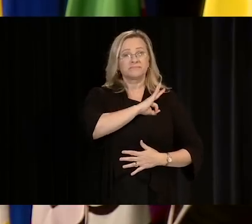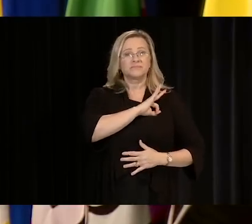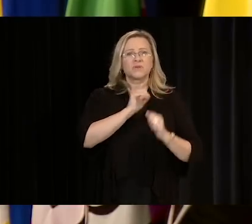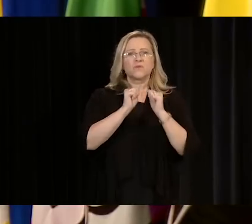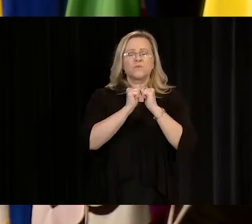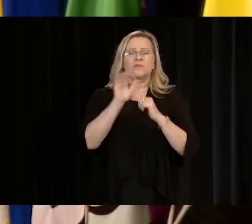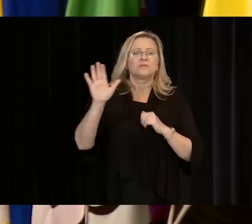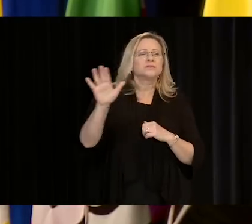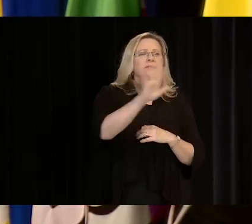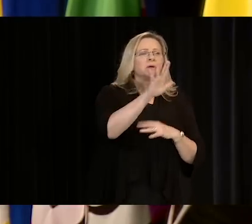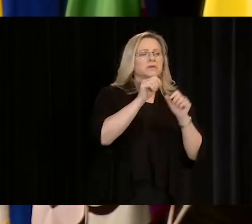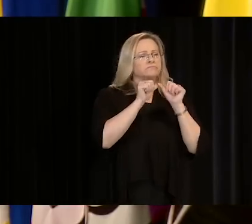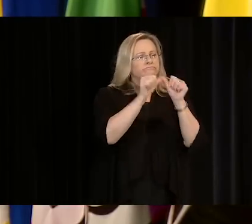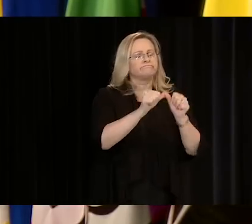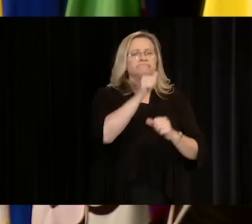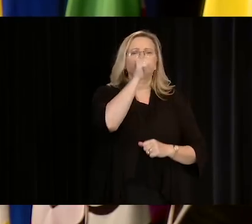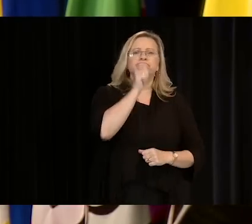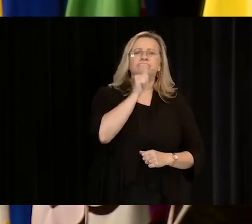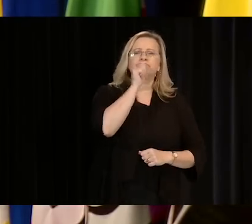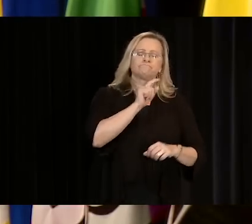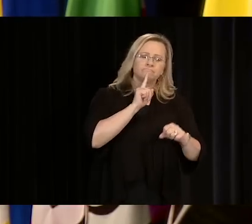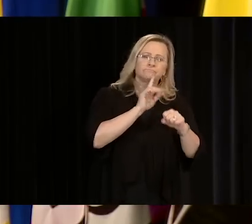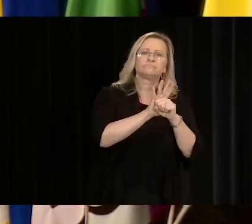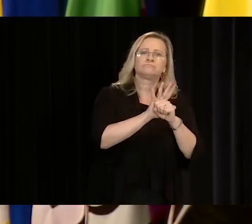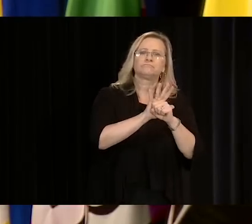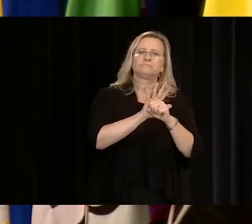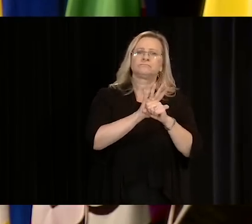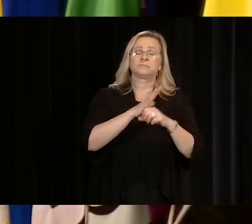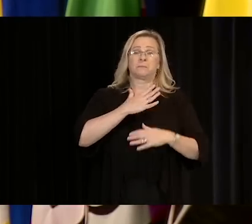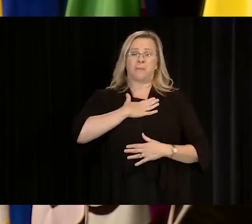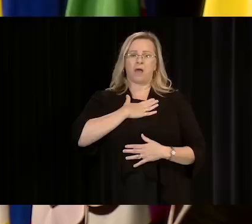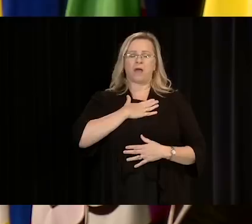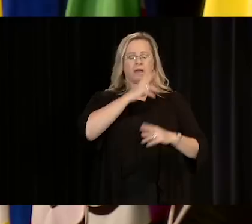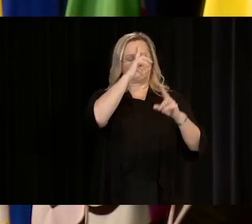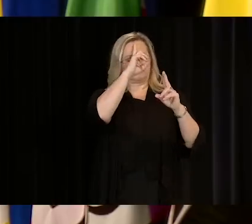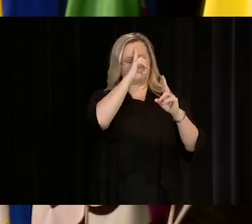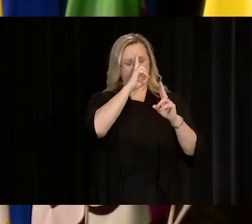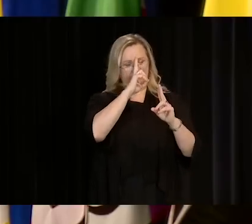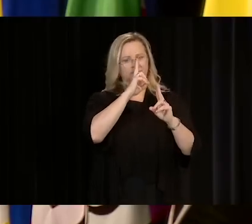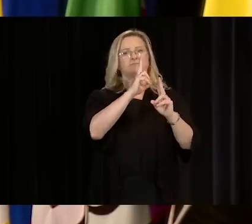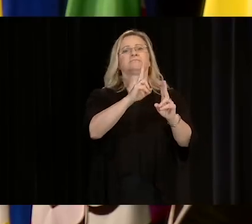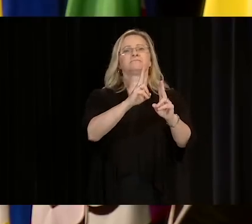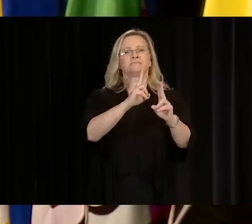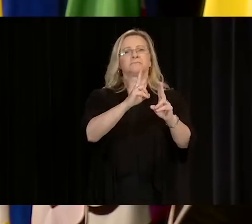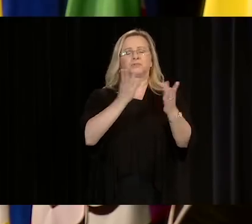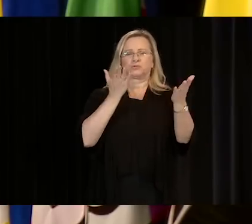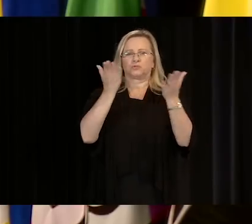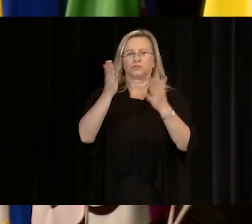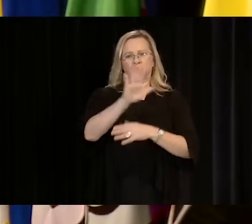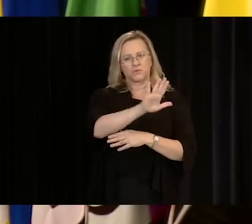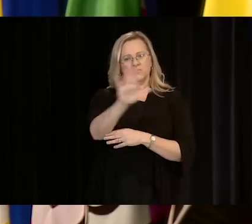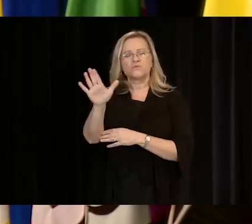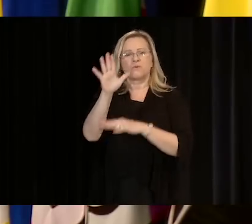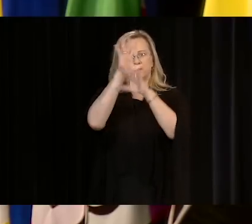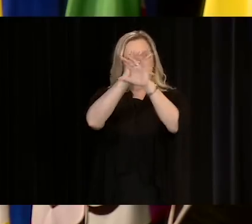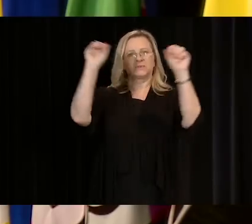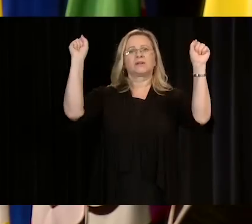IT HAS BEEN MY PRIVILEGE AND HONOR TO SERVE AS YOUR PRESIDENT, AND EVEN THOUGH WE CANNOT BE TOGETHER,